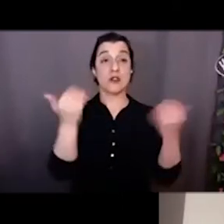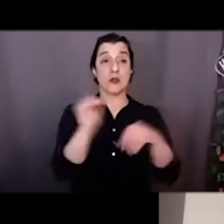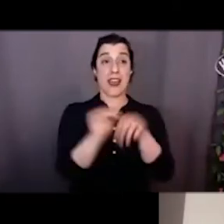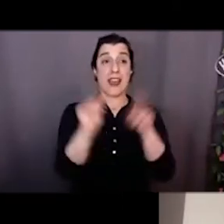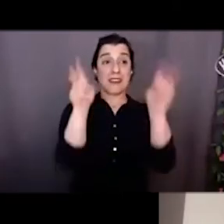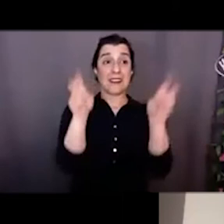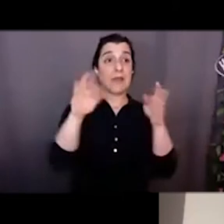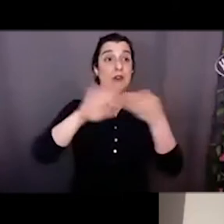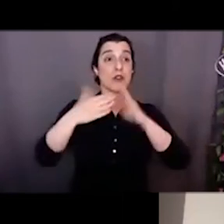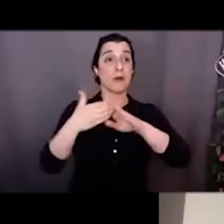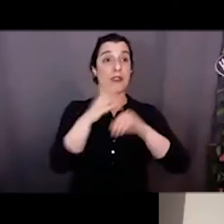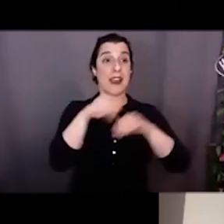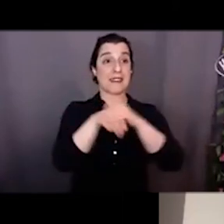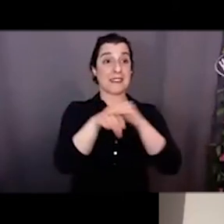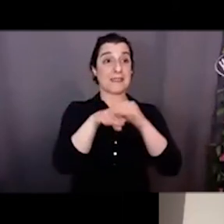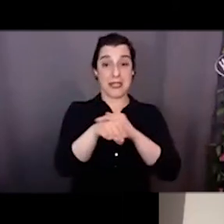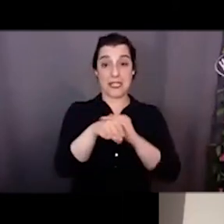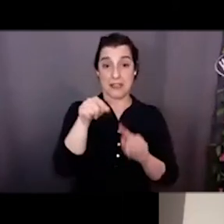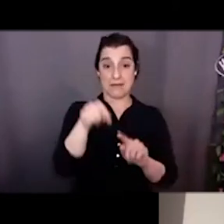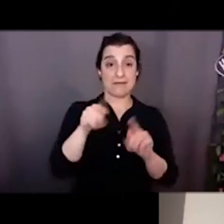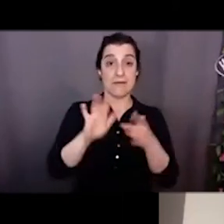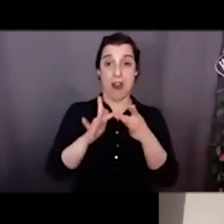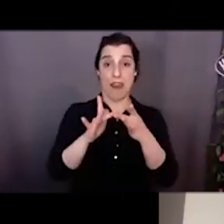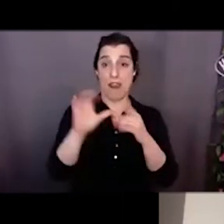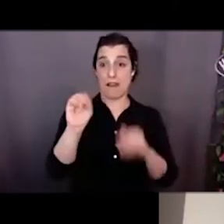accessibility online and um, yeah. Chancey